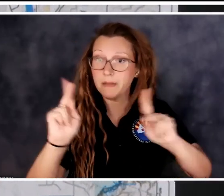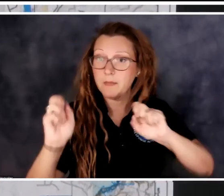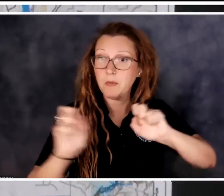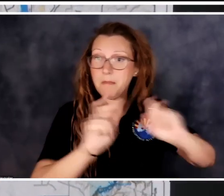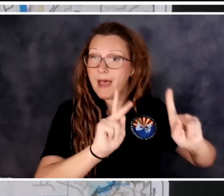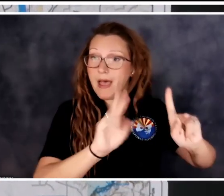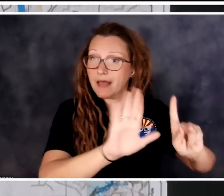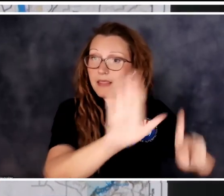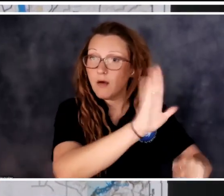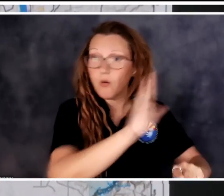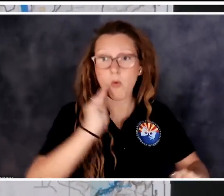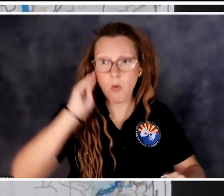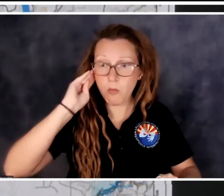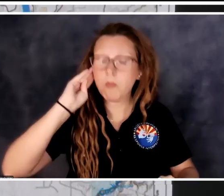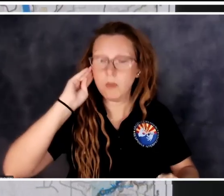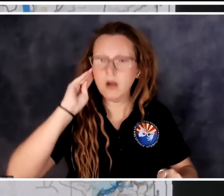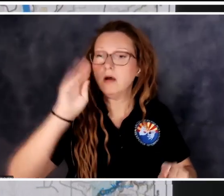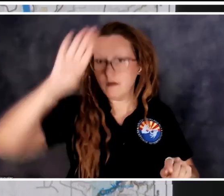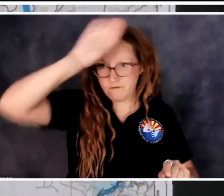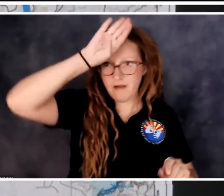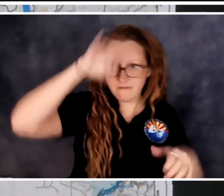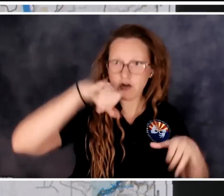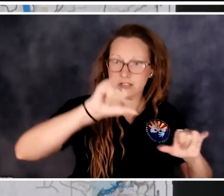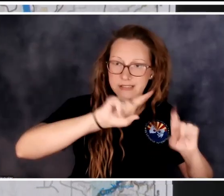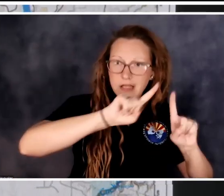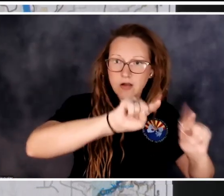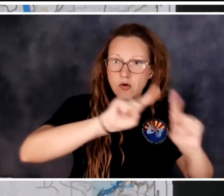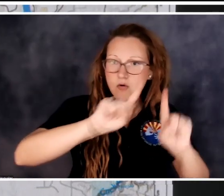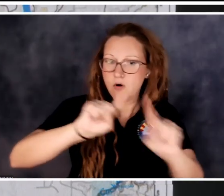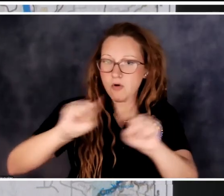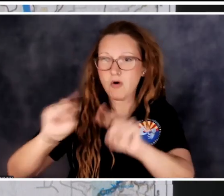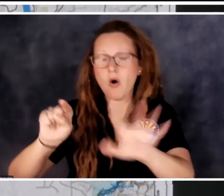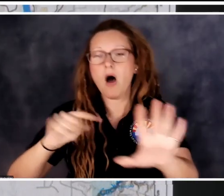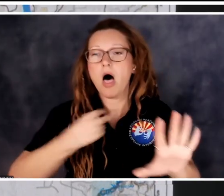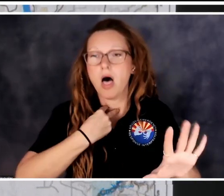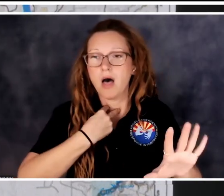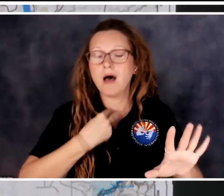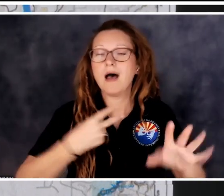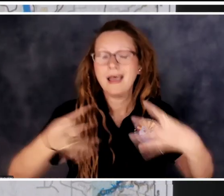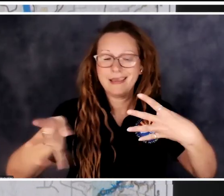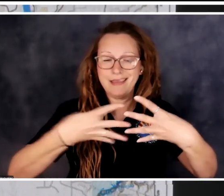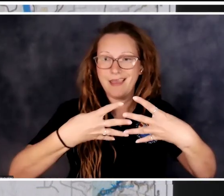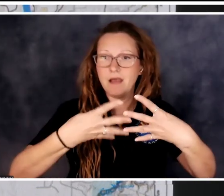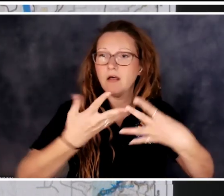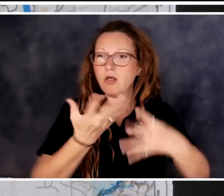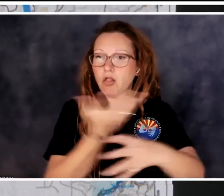We are still having firefighters going in. They're coming out and we're having, coming to lock the gates.